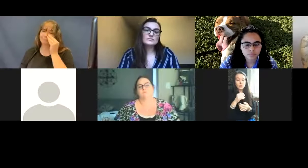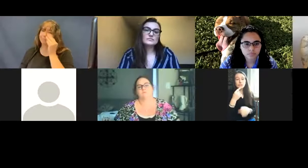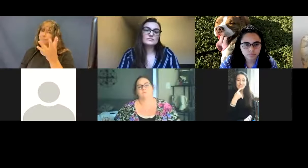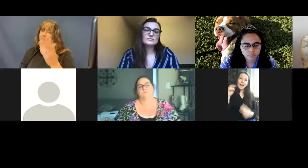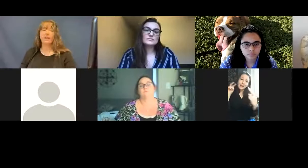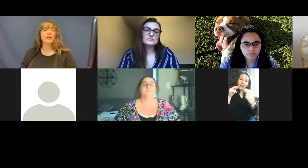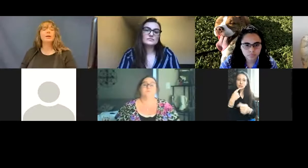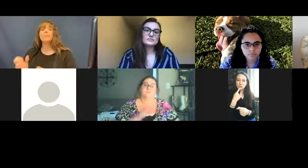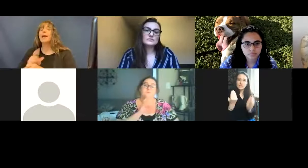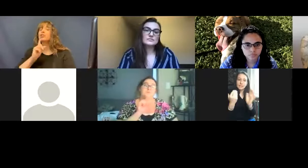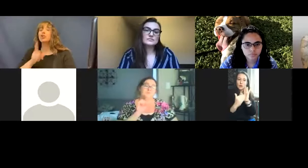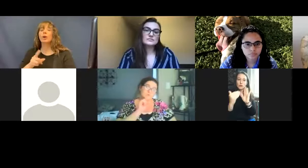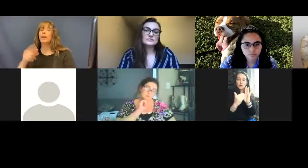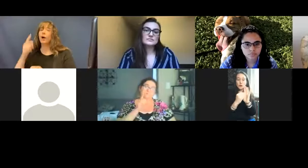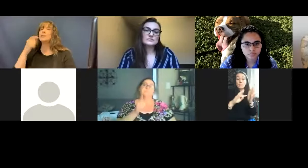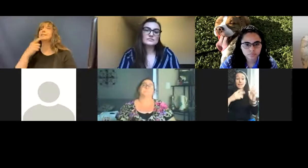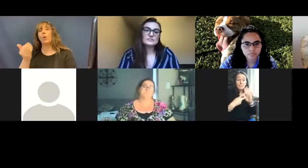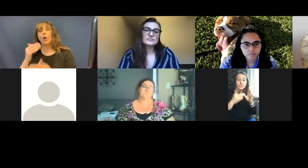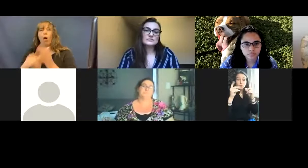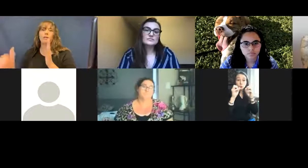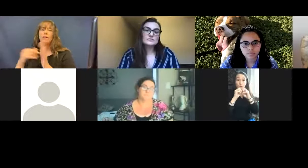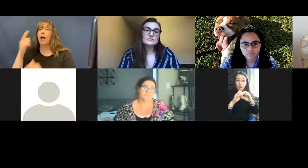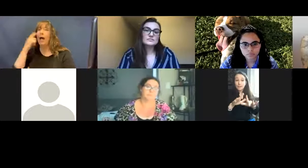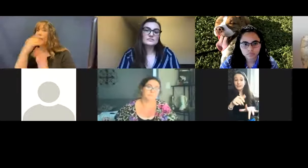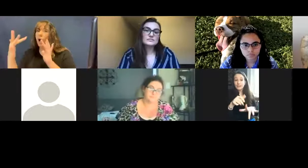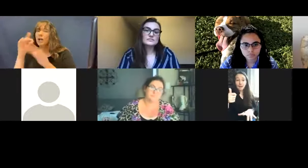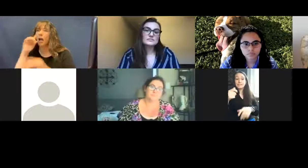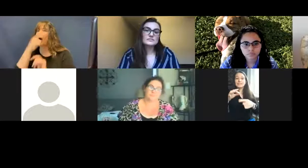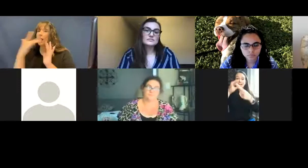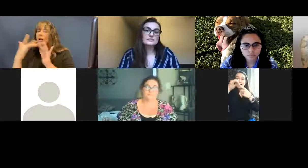you know, we say eye contact, we say it over and over, but that means do nothing else except